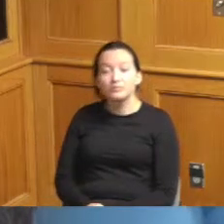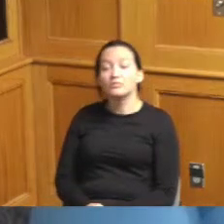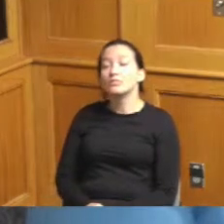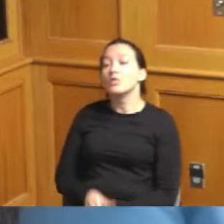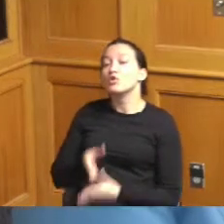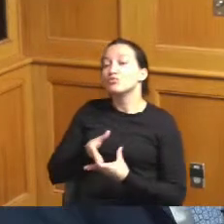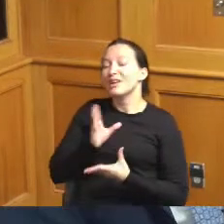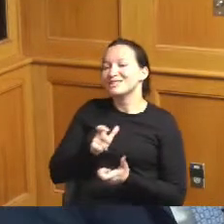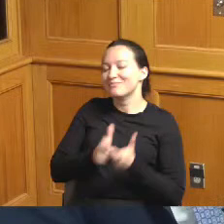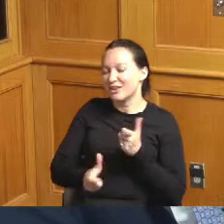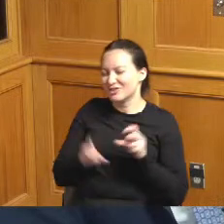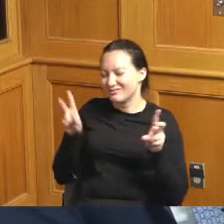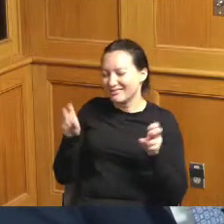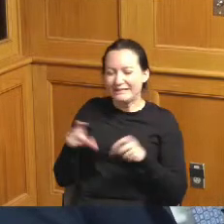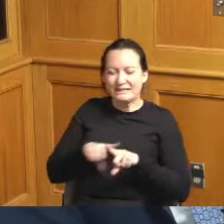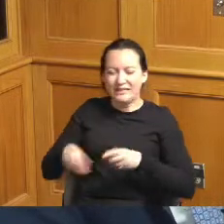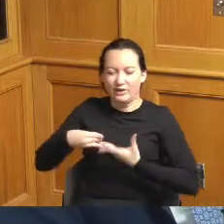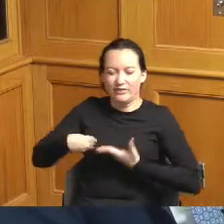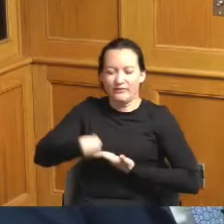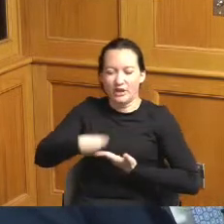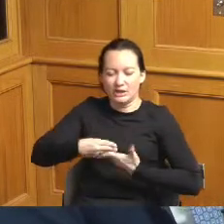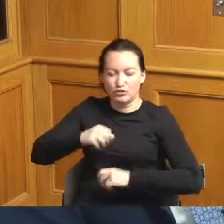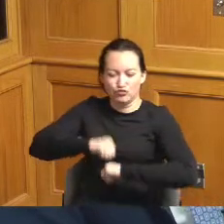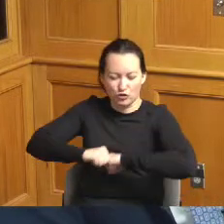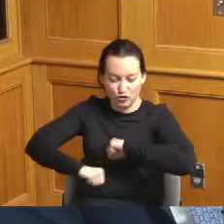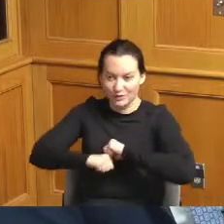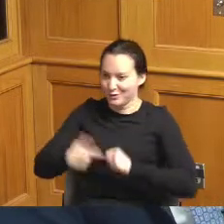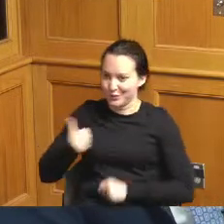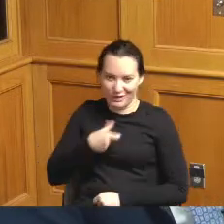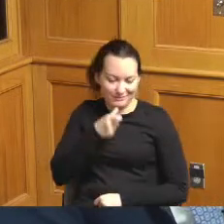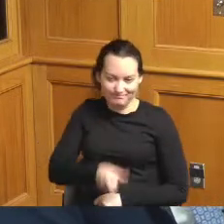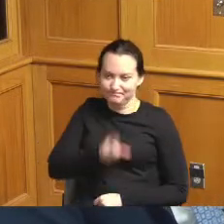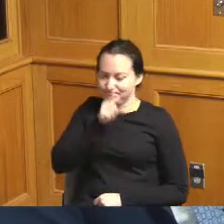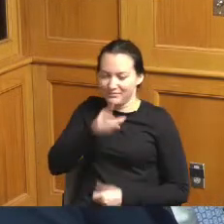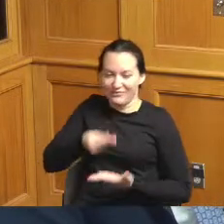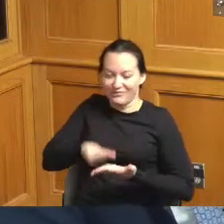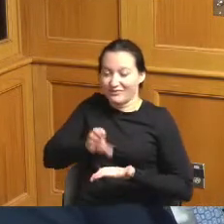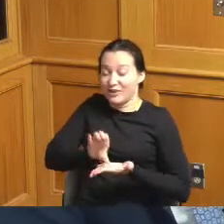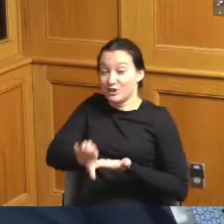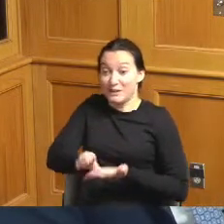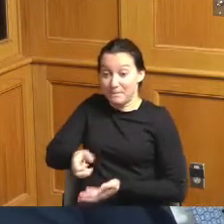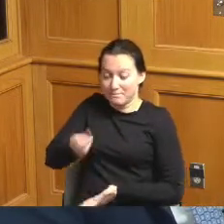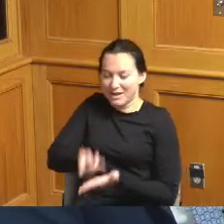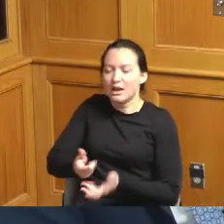Passage it's a different funding structure we do not fund rates of Passage we pay a per diem for